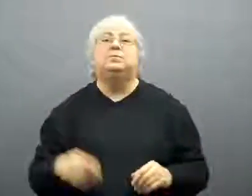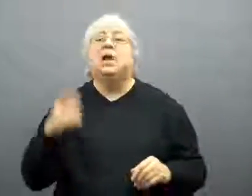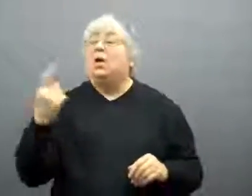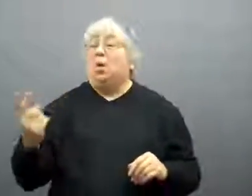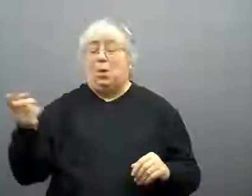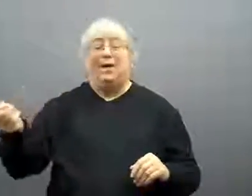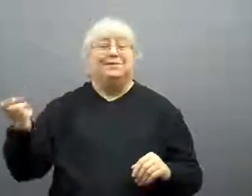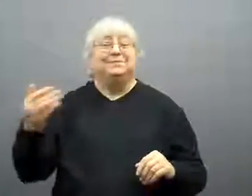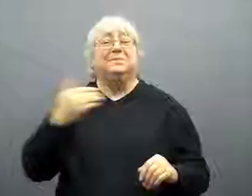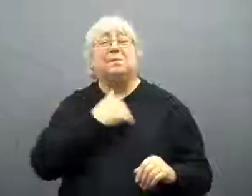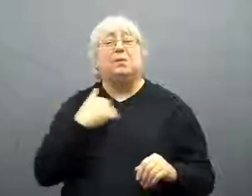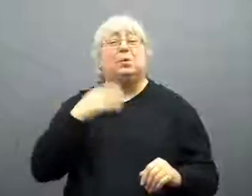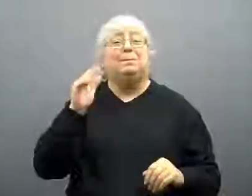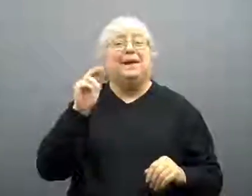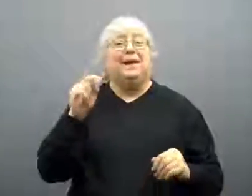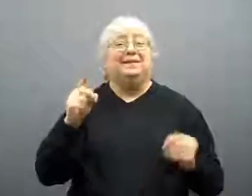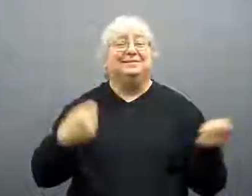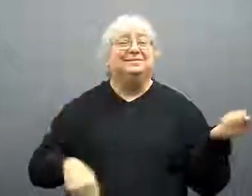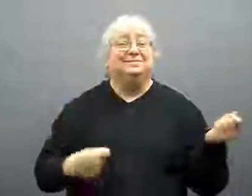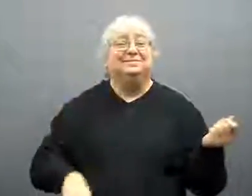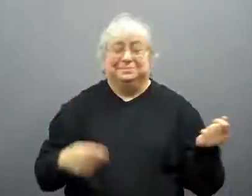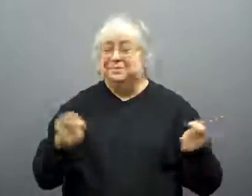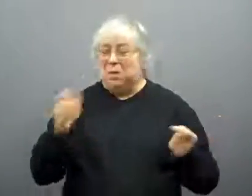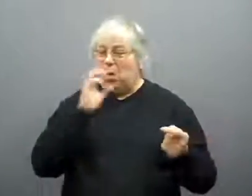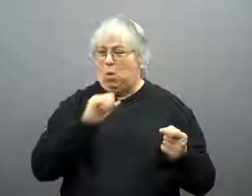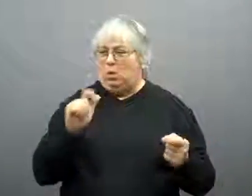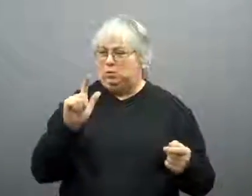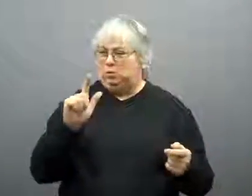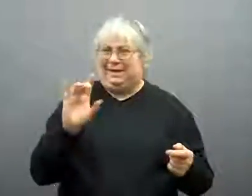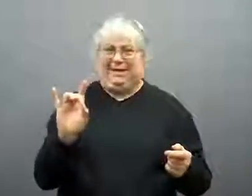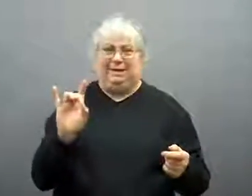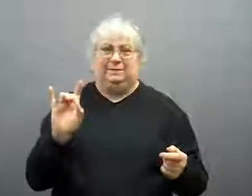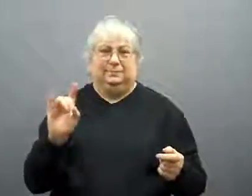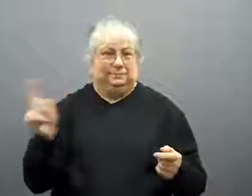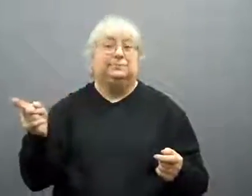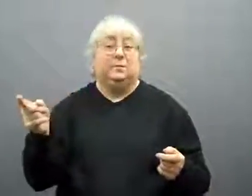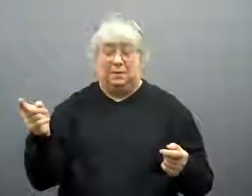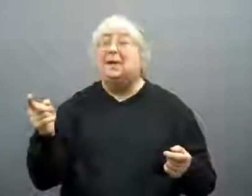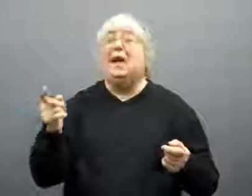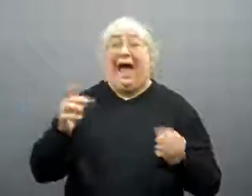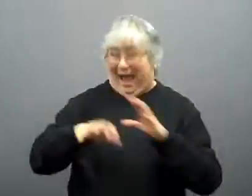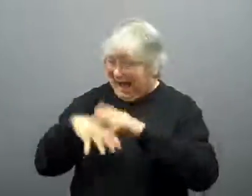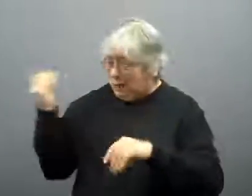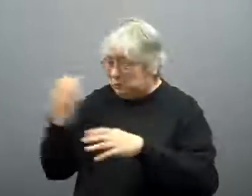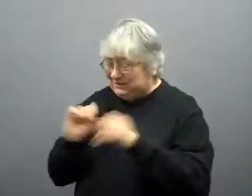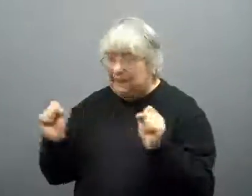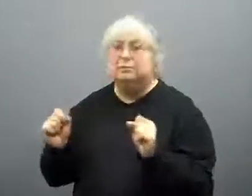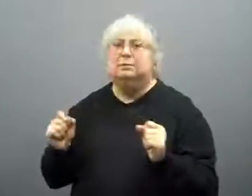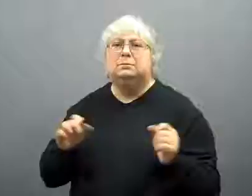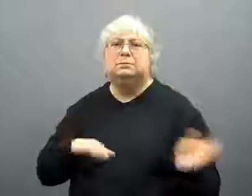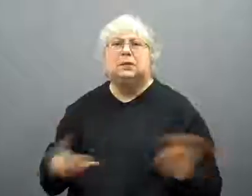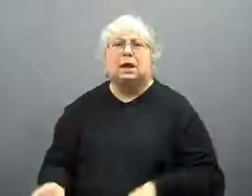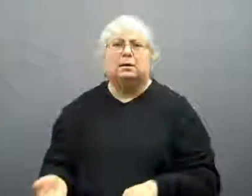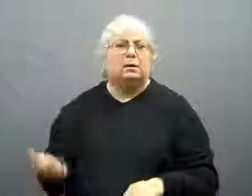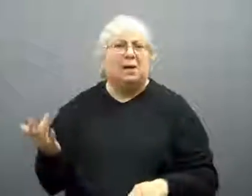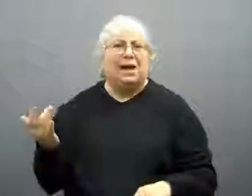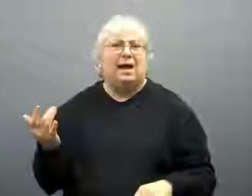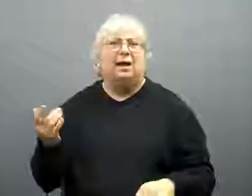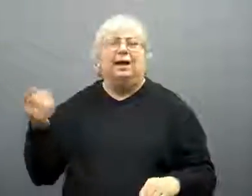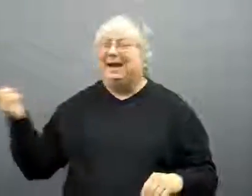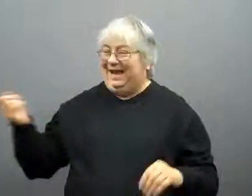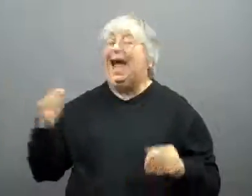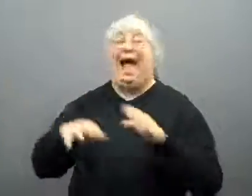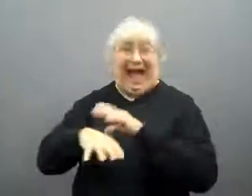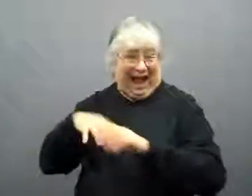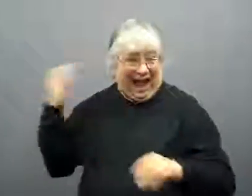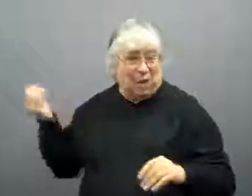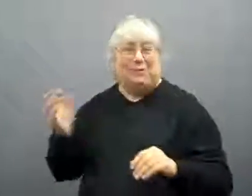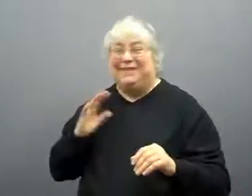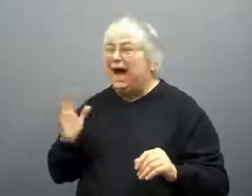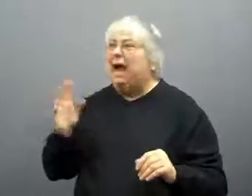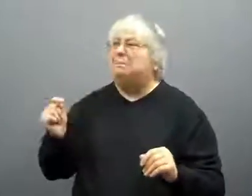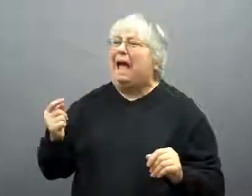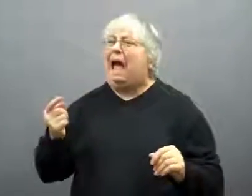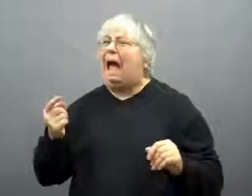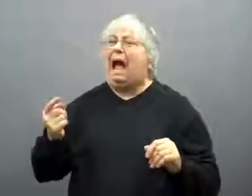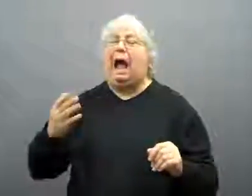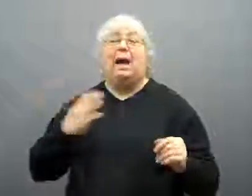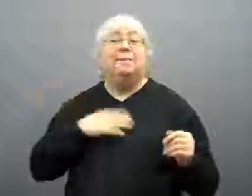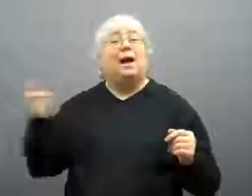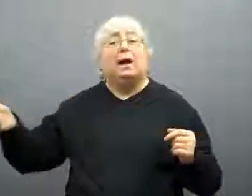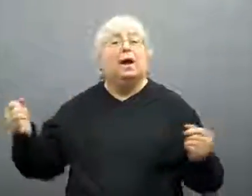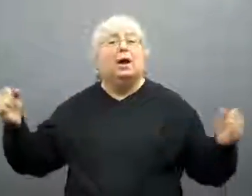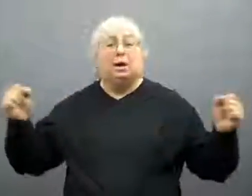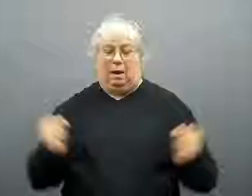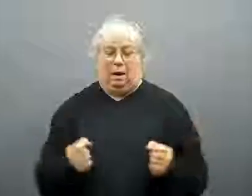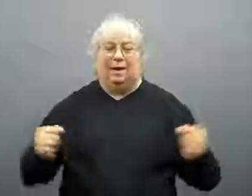A 28 year old member of the band got out safe, but died anyway.